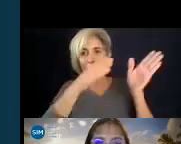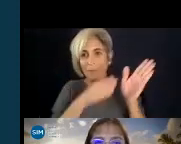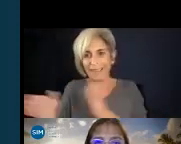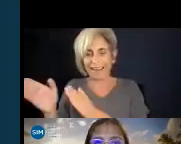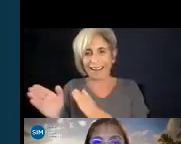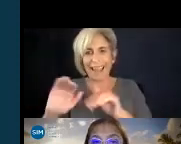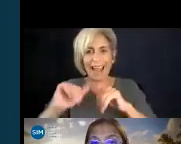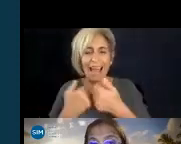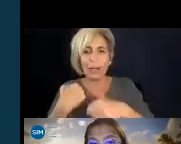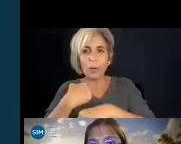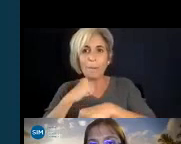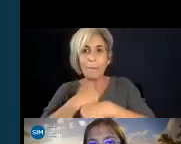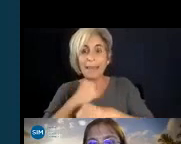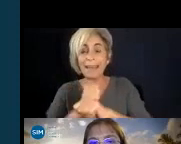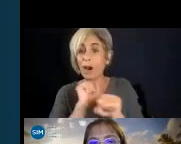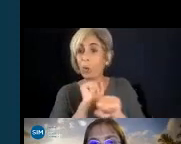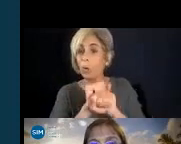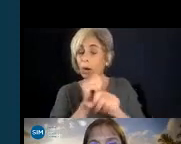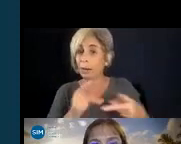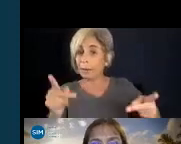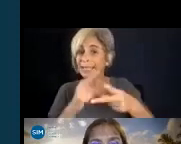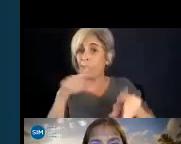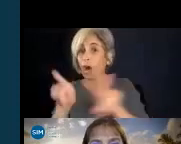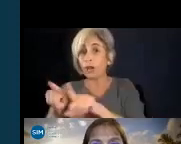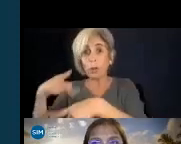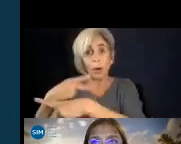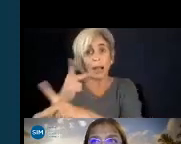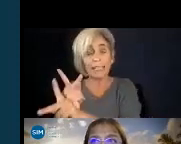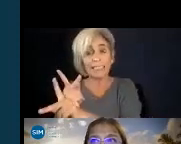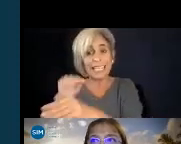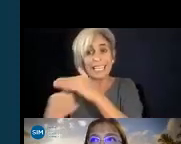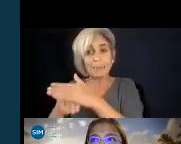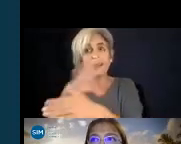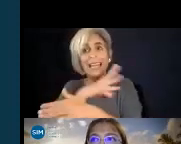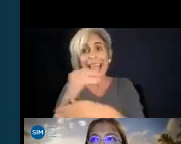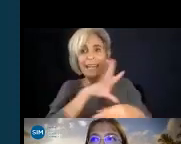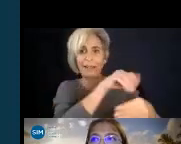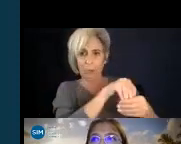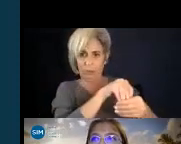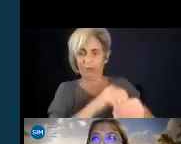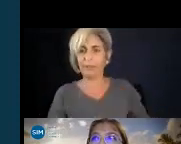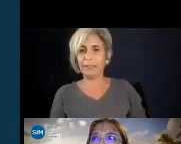workplaces and our products accessible and inclusive.